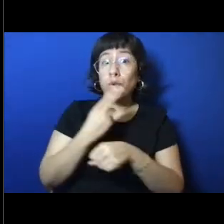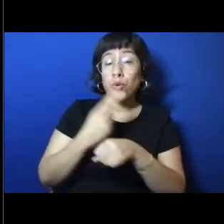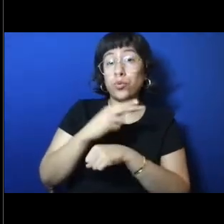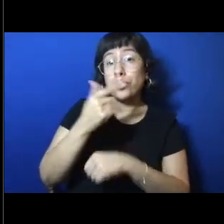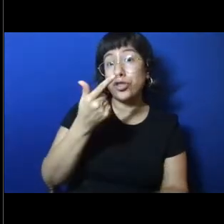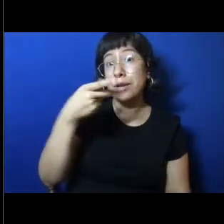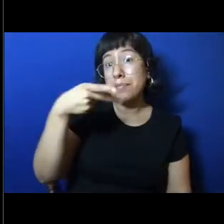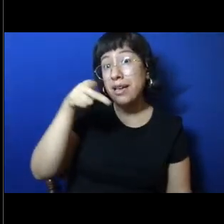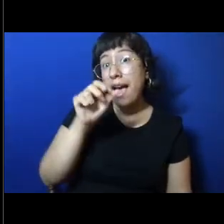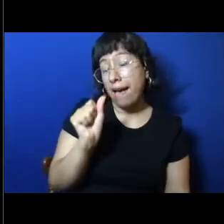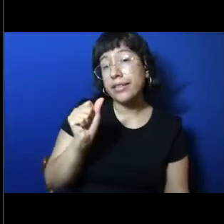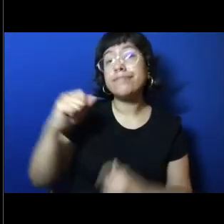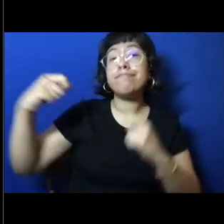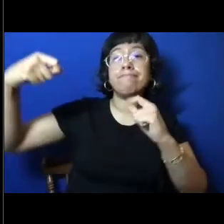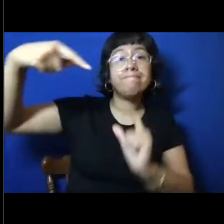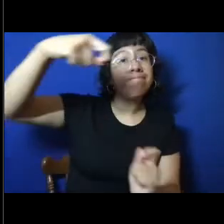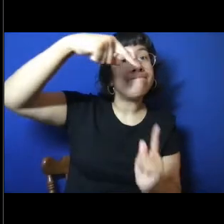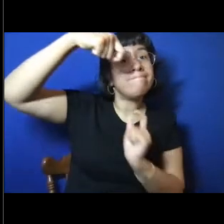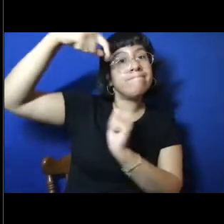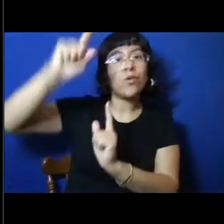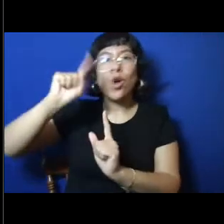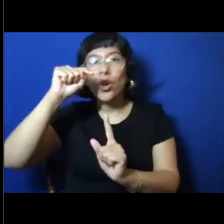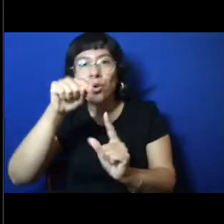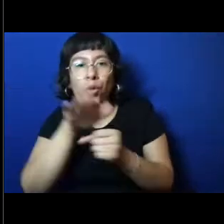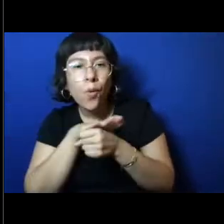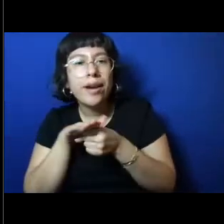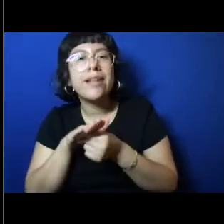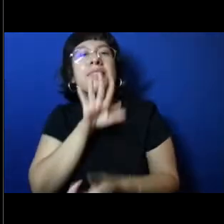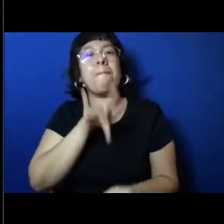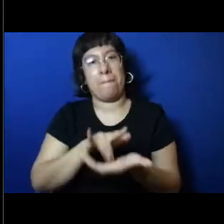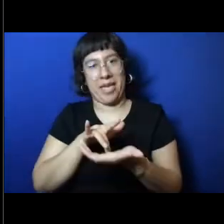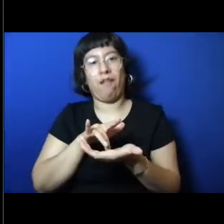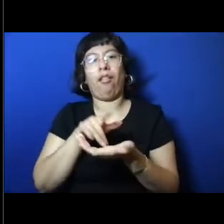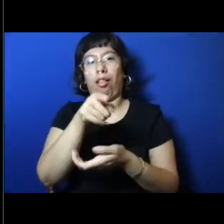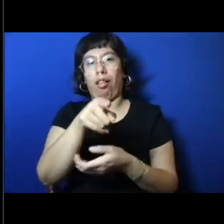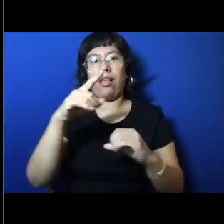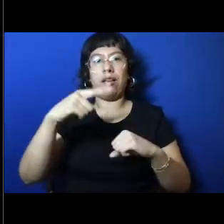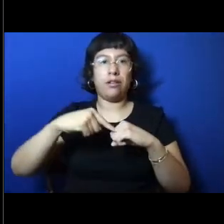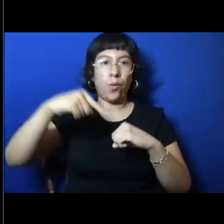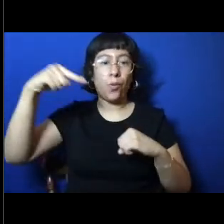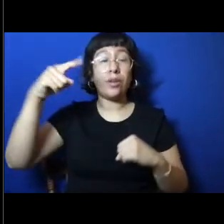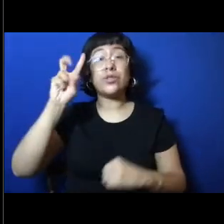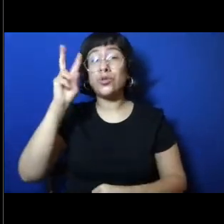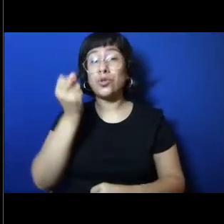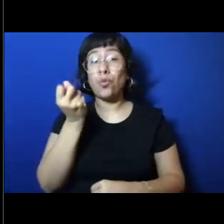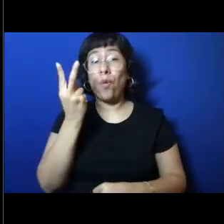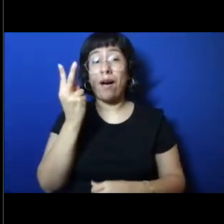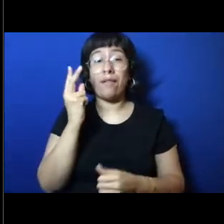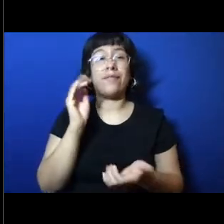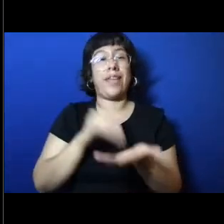Everyone, GPS is omnipresence. So that's a middle earth orbit or medium earth orbit. And then we talked about this high orbit